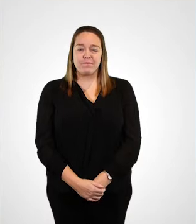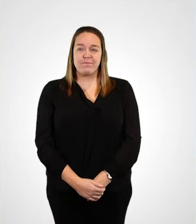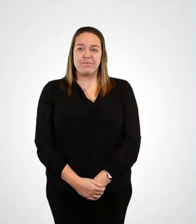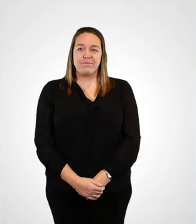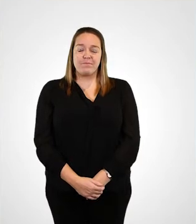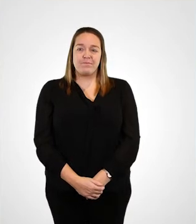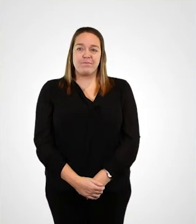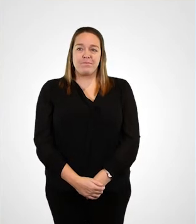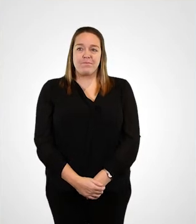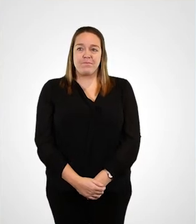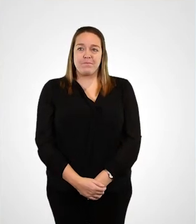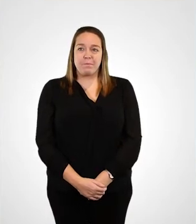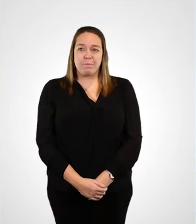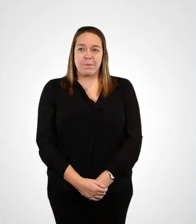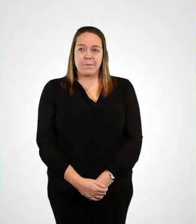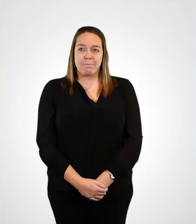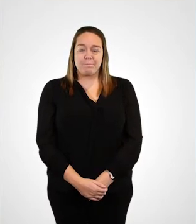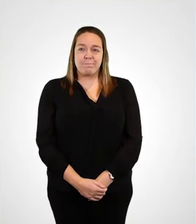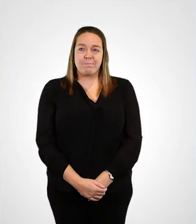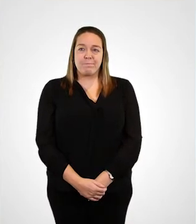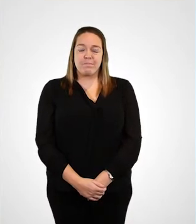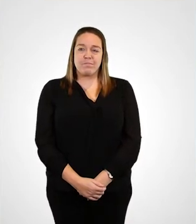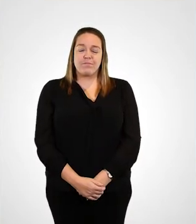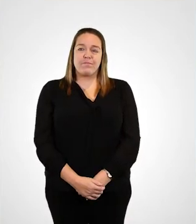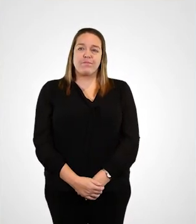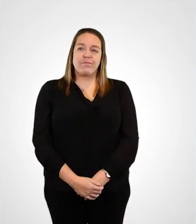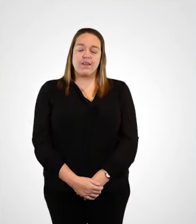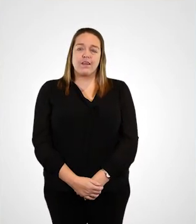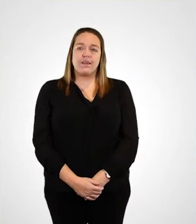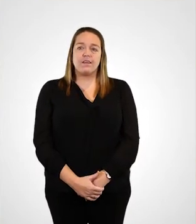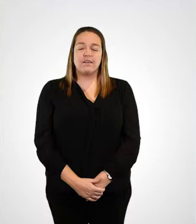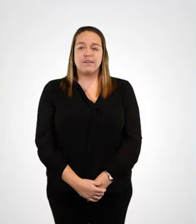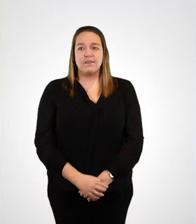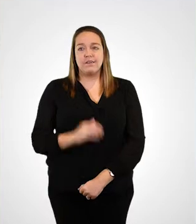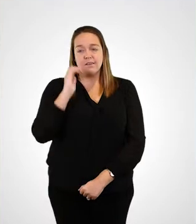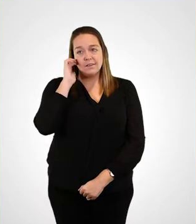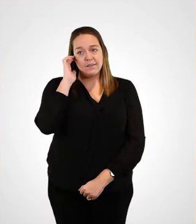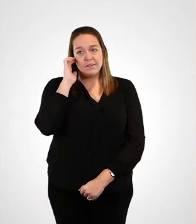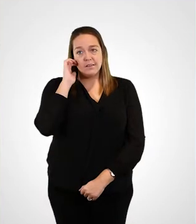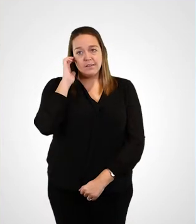The liberty bell, a bathtub and a broken pencil to go together. Why do they go together?